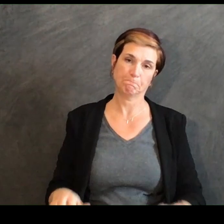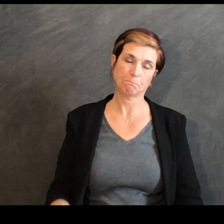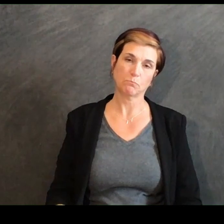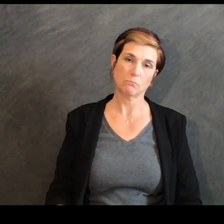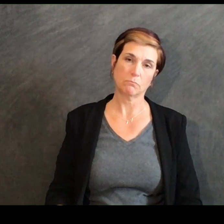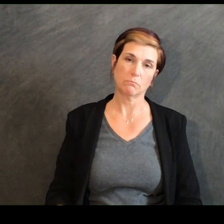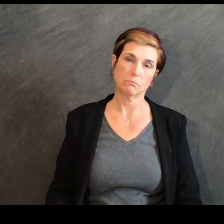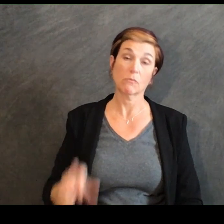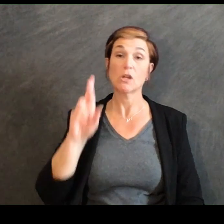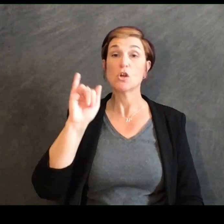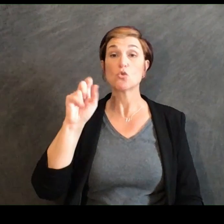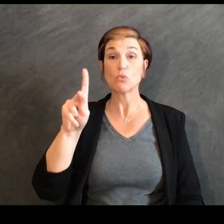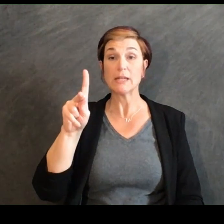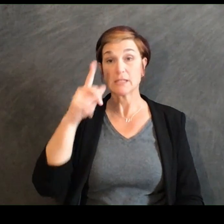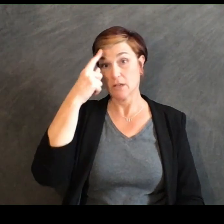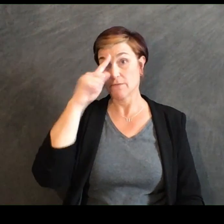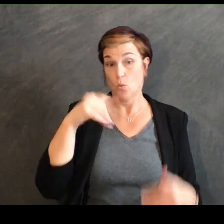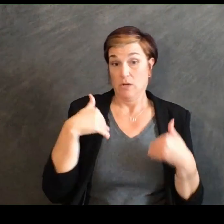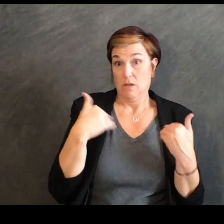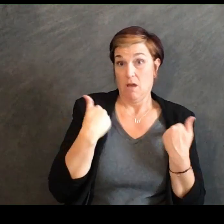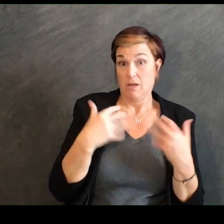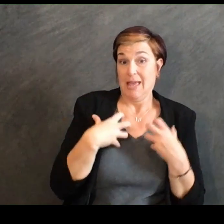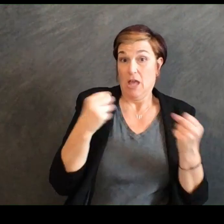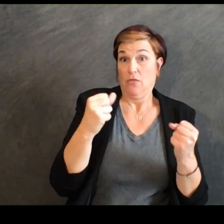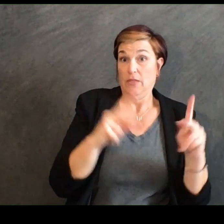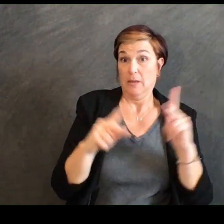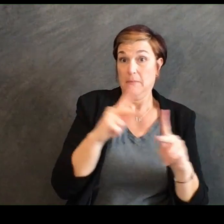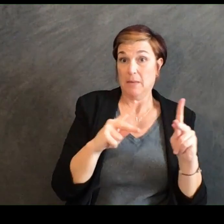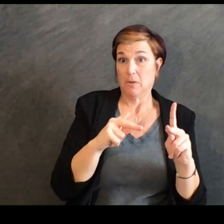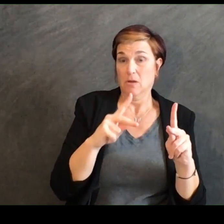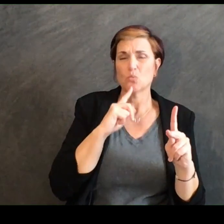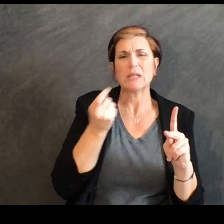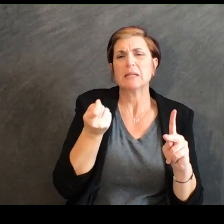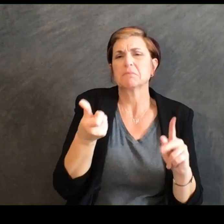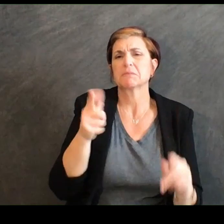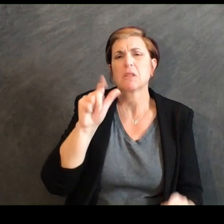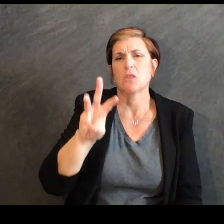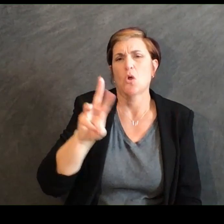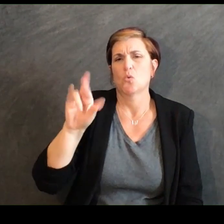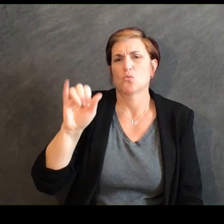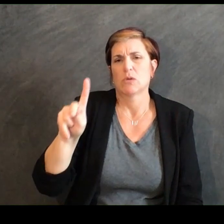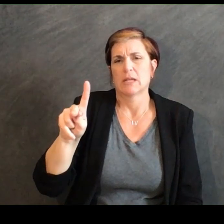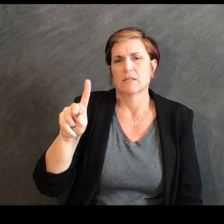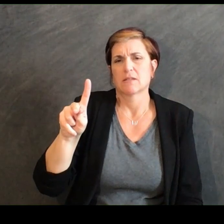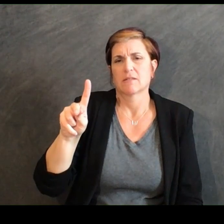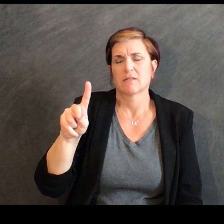Americans remains very low we've learned a lot about this over the last two weeks